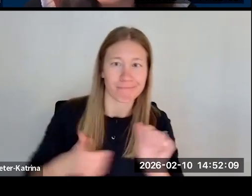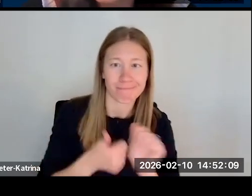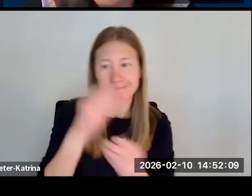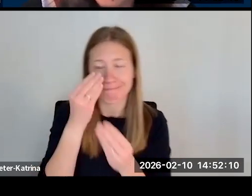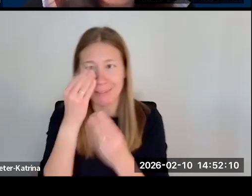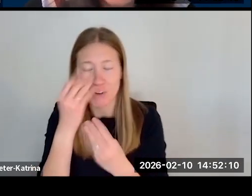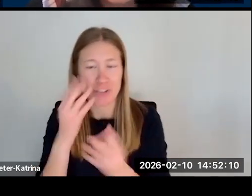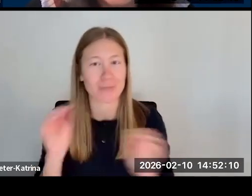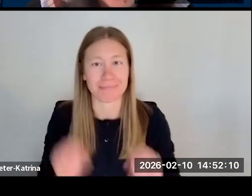and that's all I have to do.